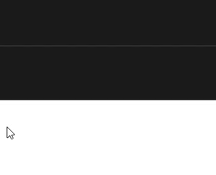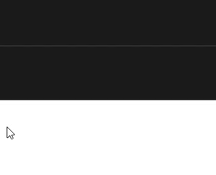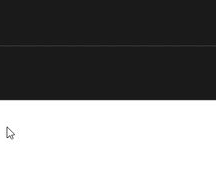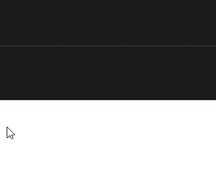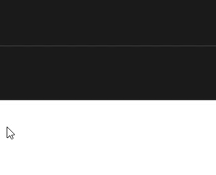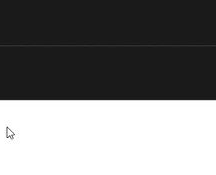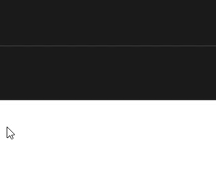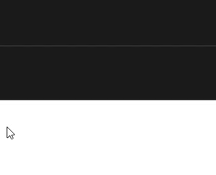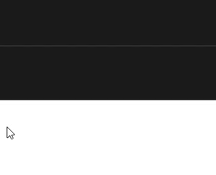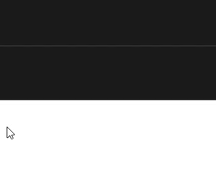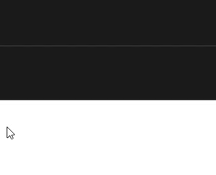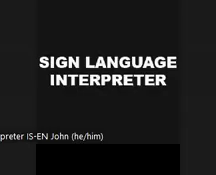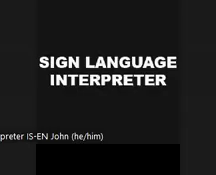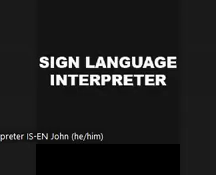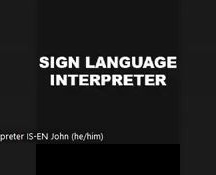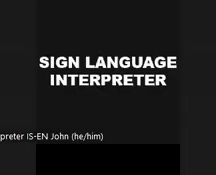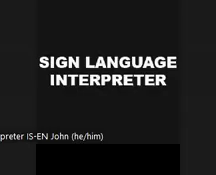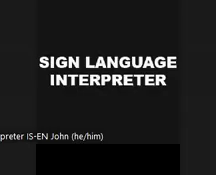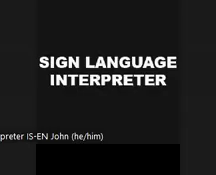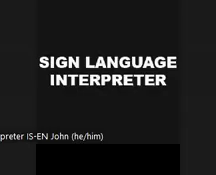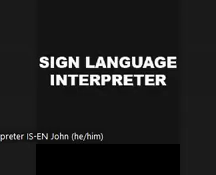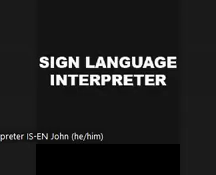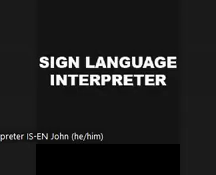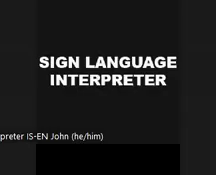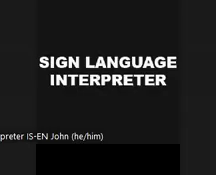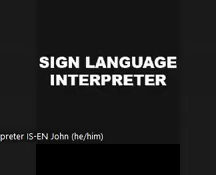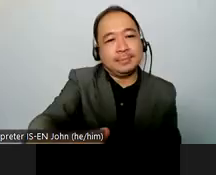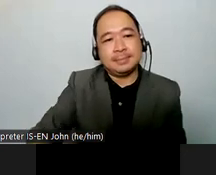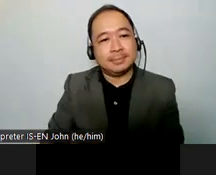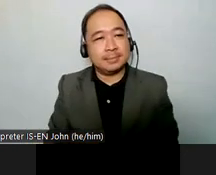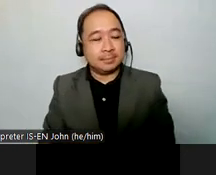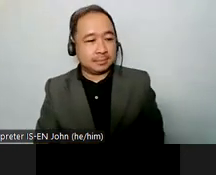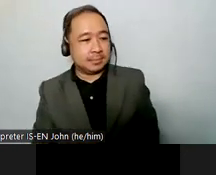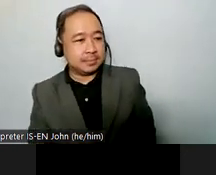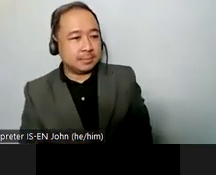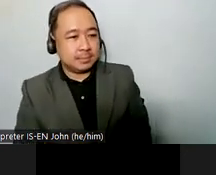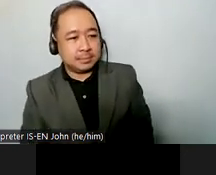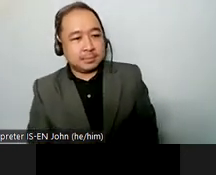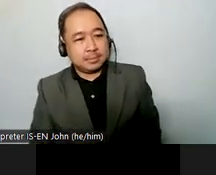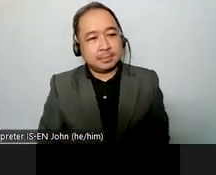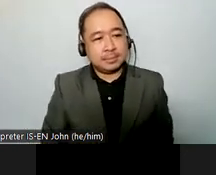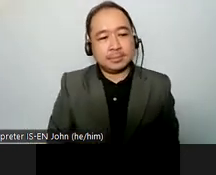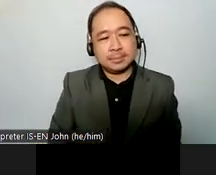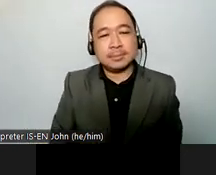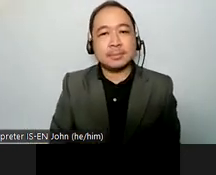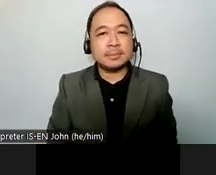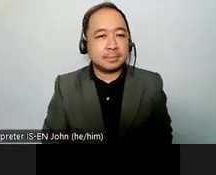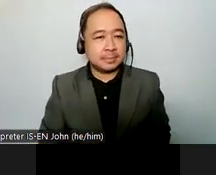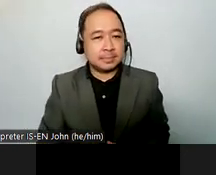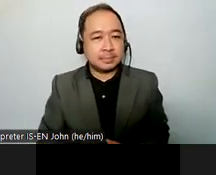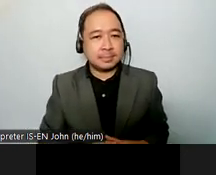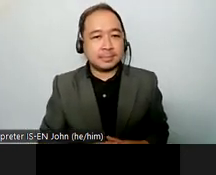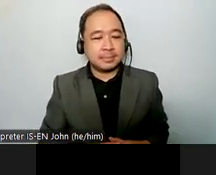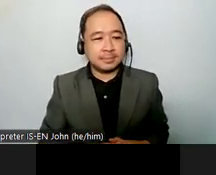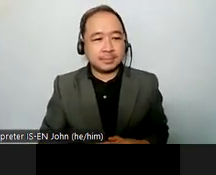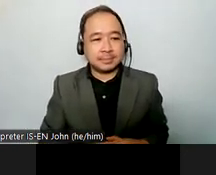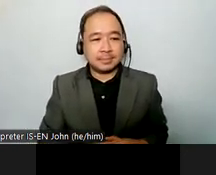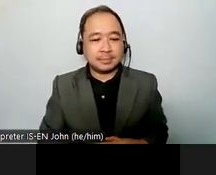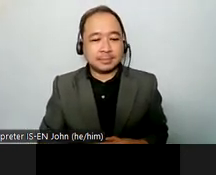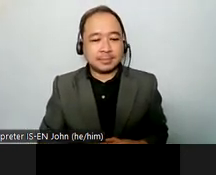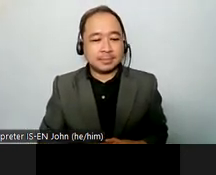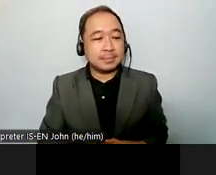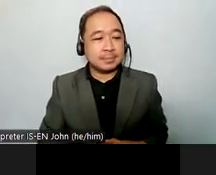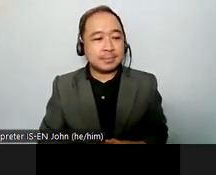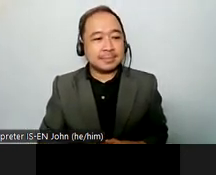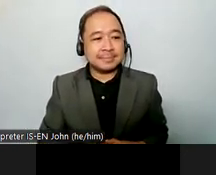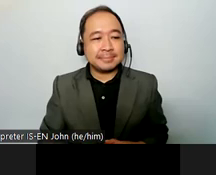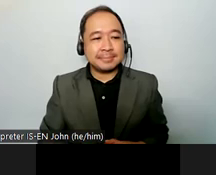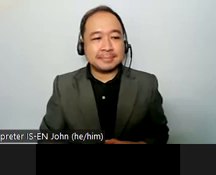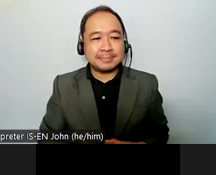hi good morning